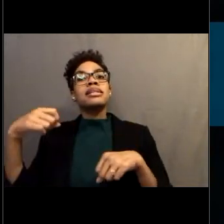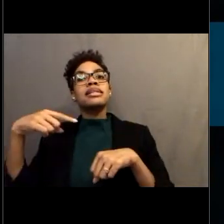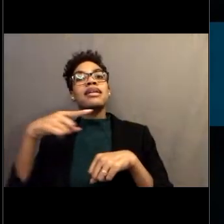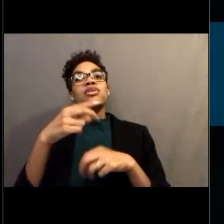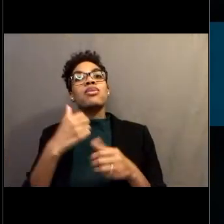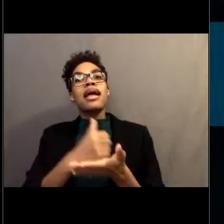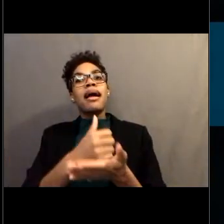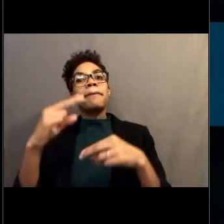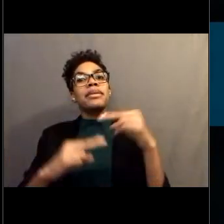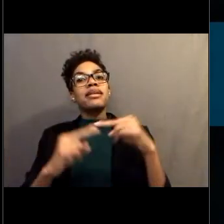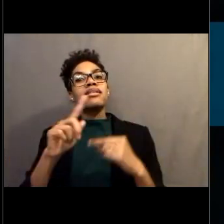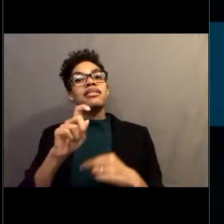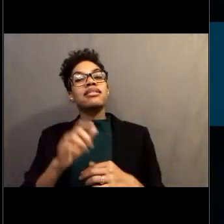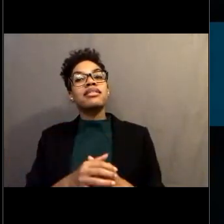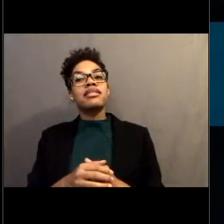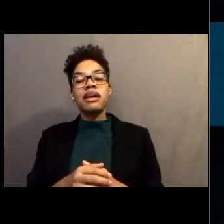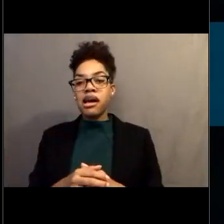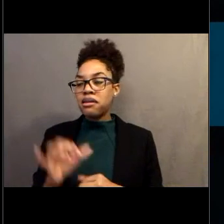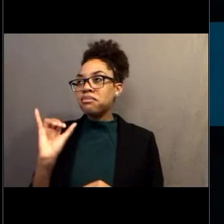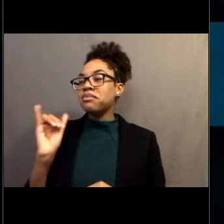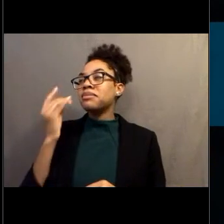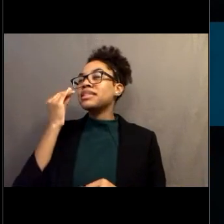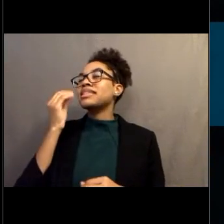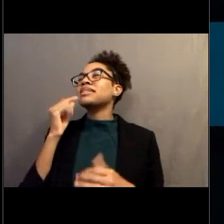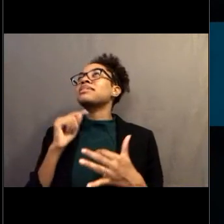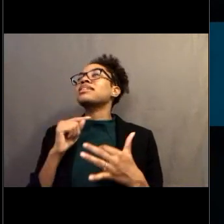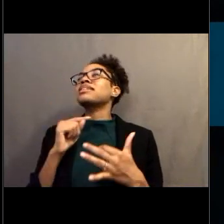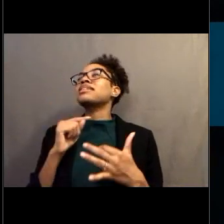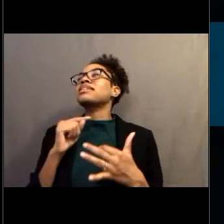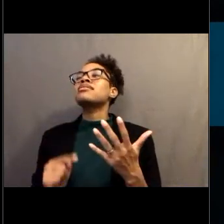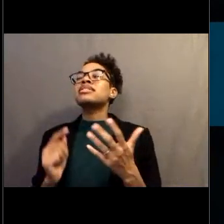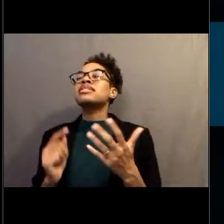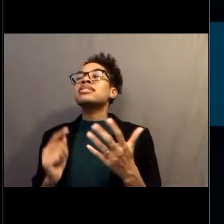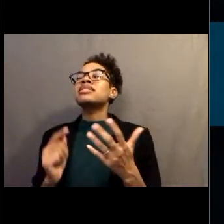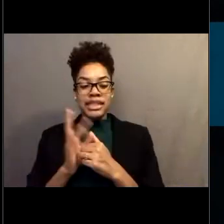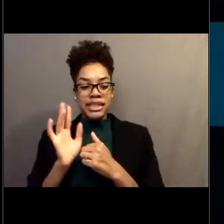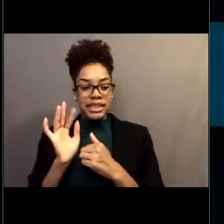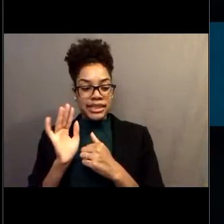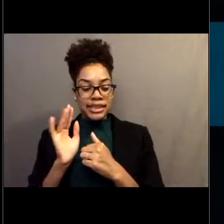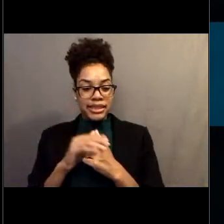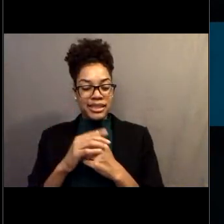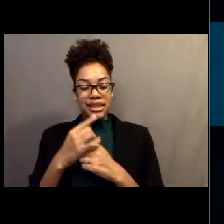But that's, I would say, okay, let me count. It's been about a dozen for me.